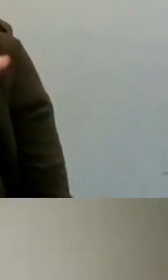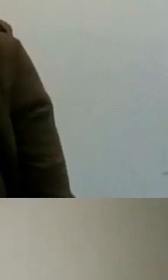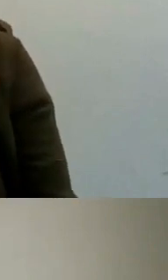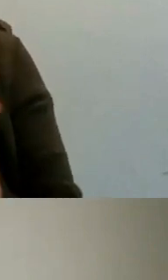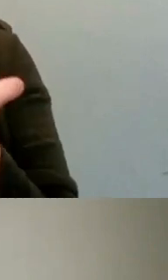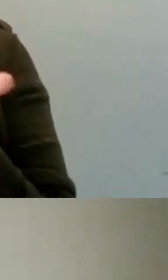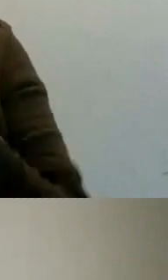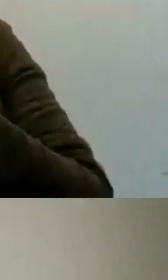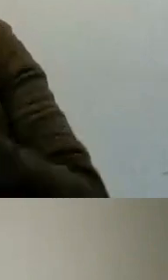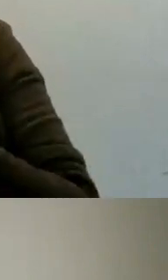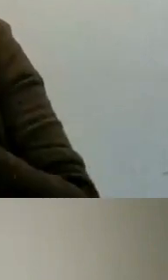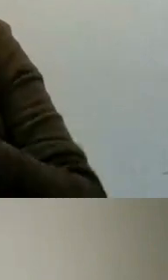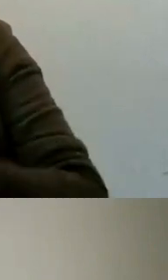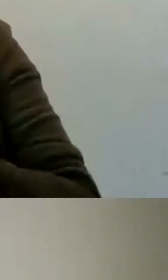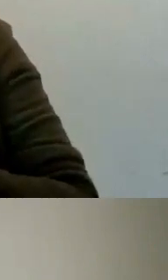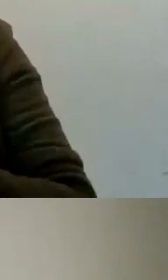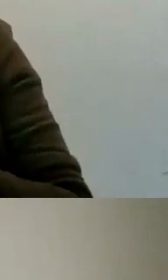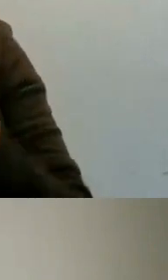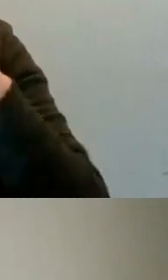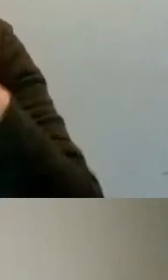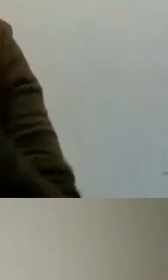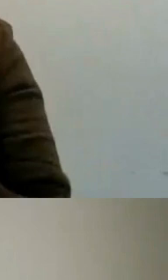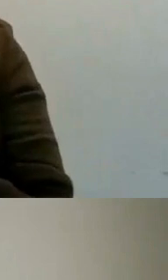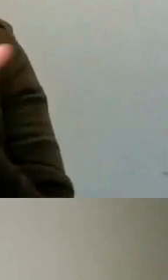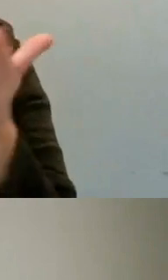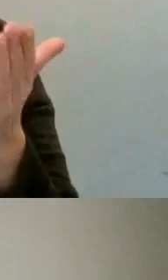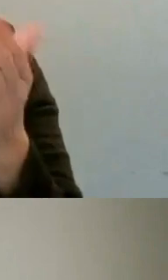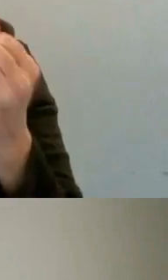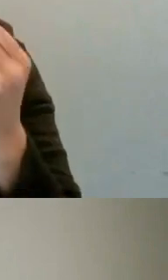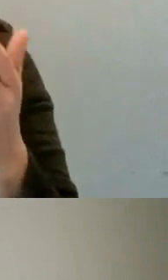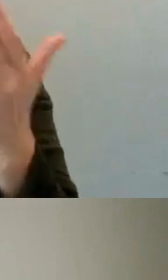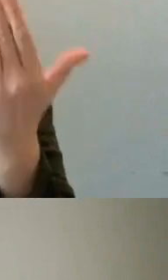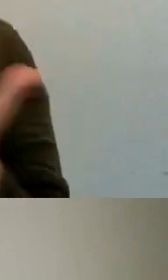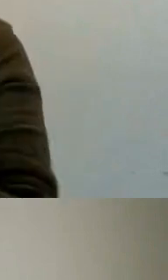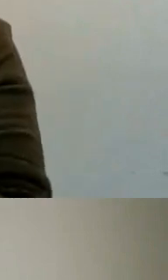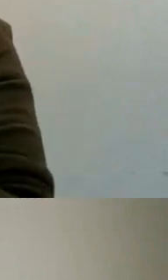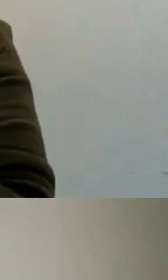research on multiple multi-disciplinary treatment interventions for these youth in collaboration